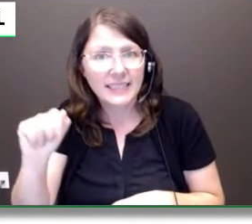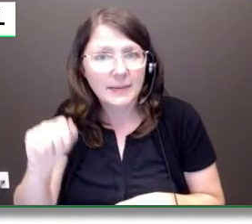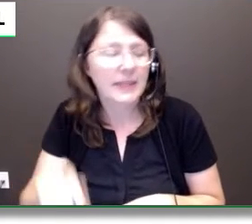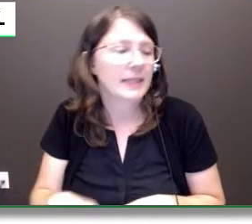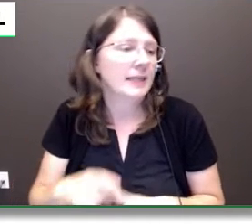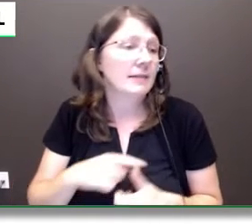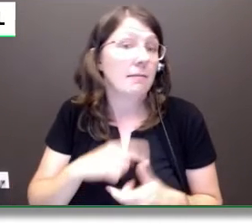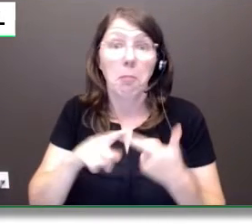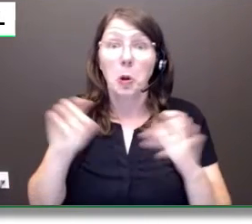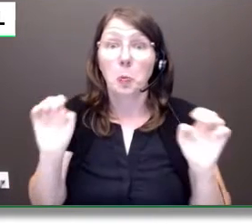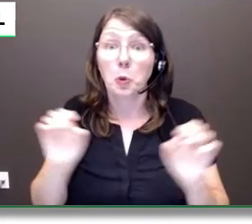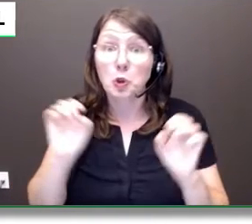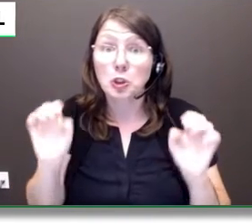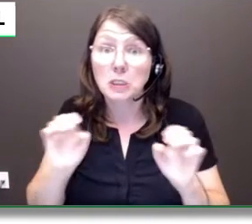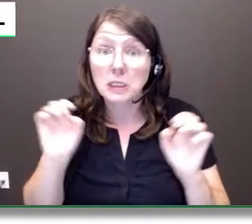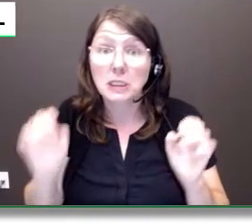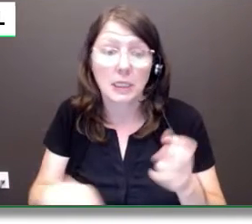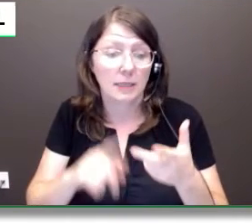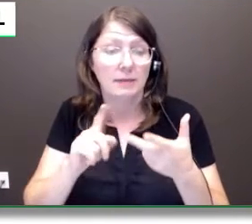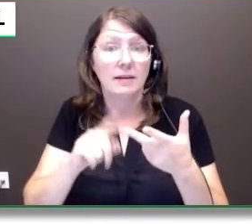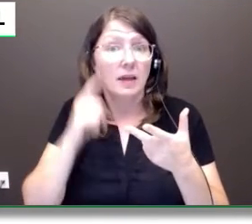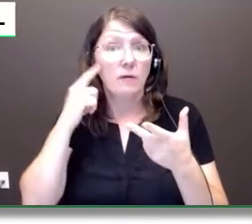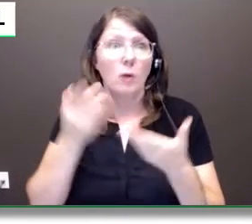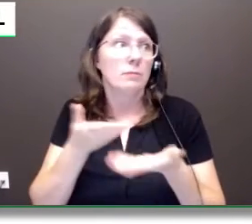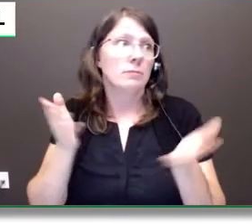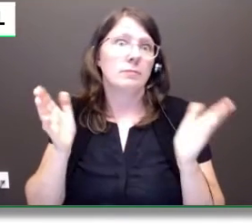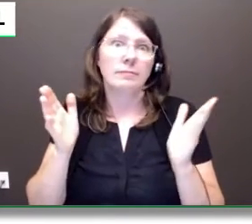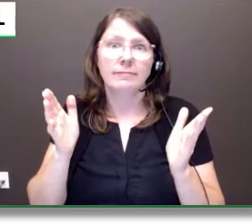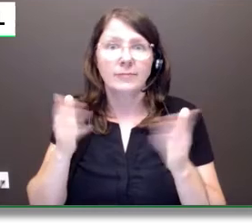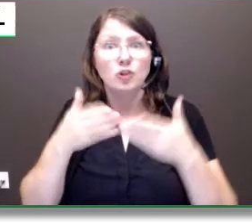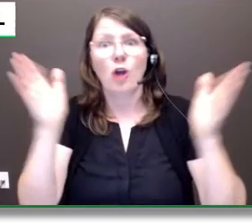as well as for the parks uh there's all-terrain vehicles that can